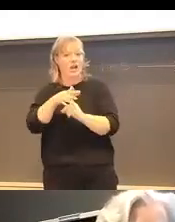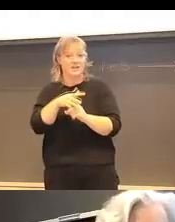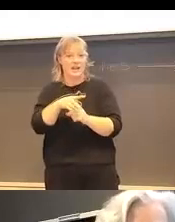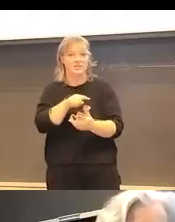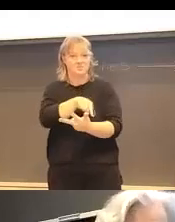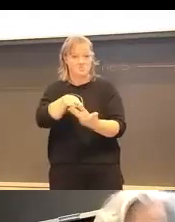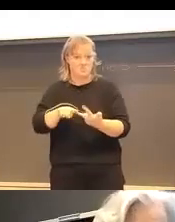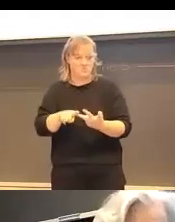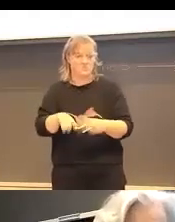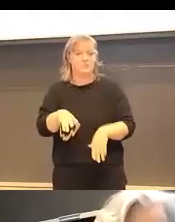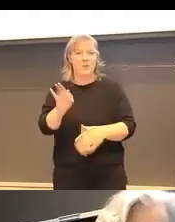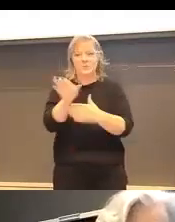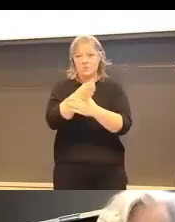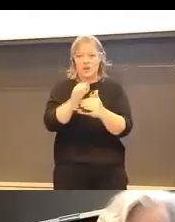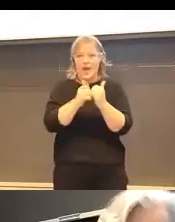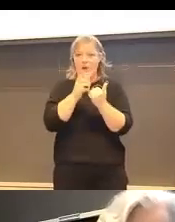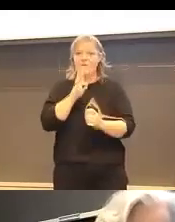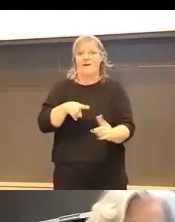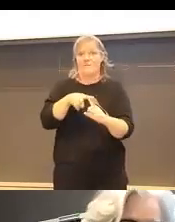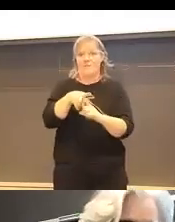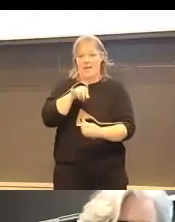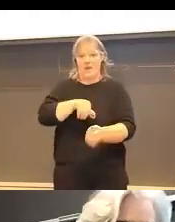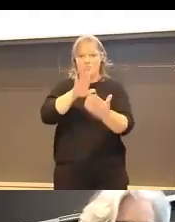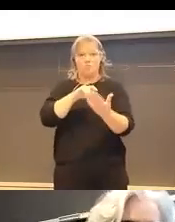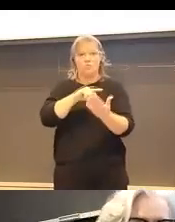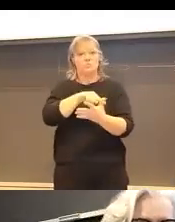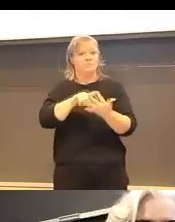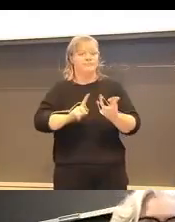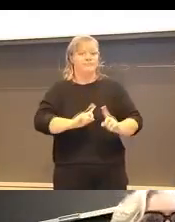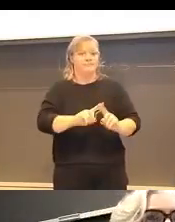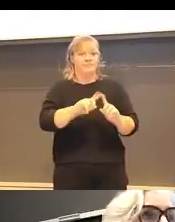I'd like to share with you how we've applied the approach to various healthc care Arenas using the